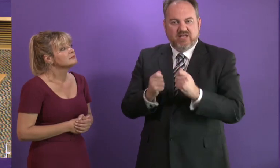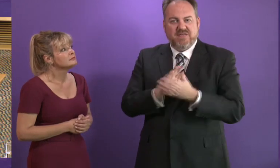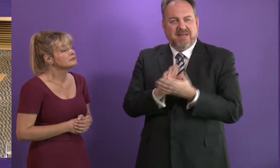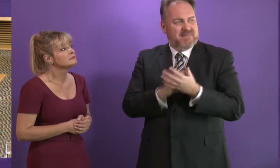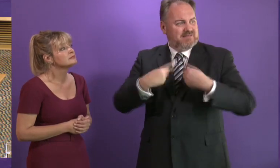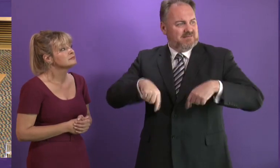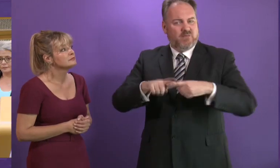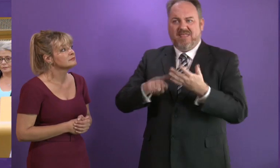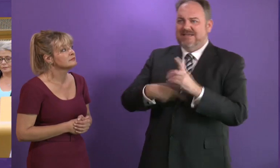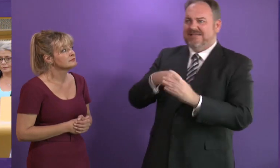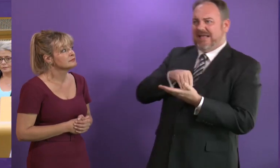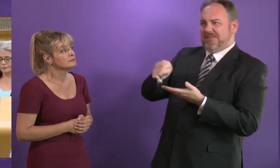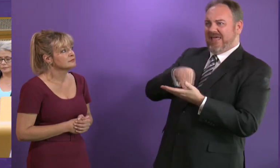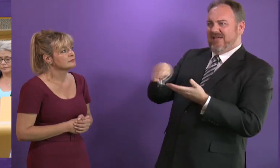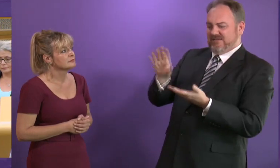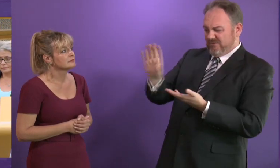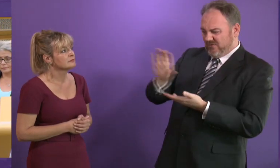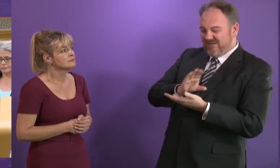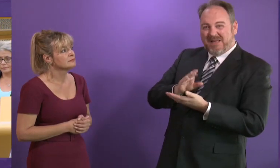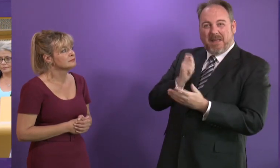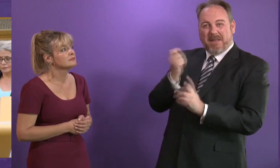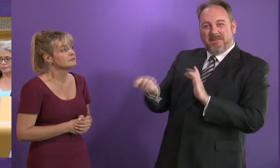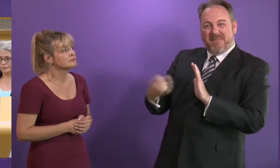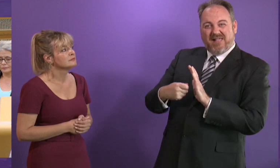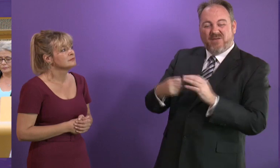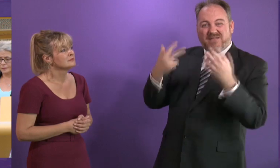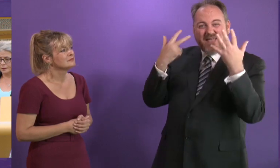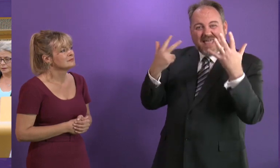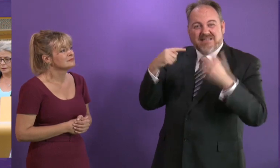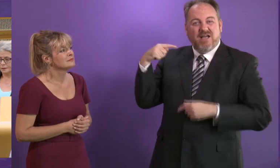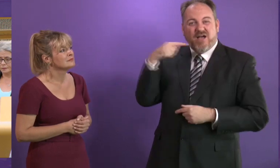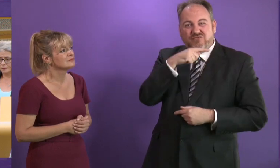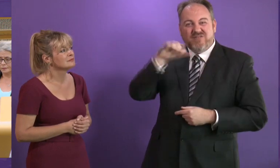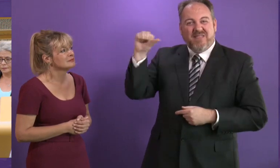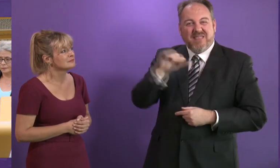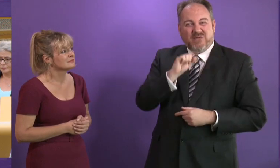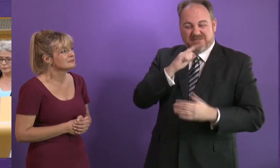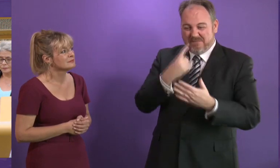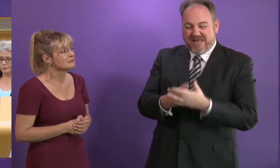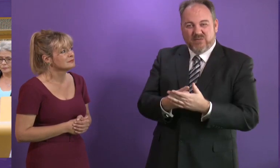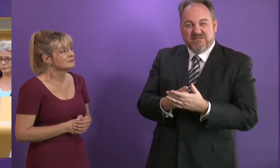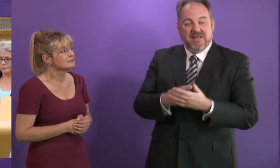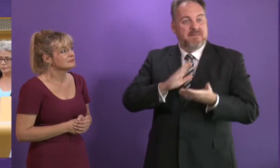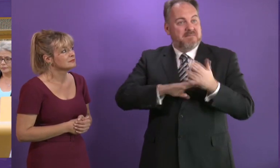bill of £800,000 and teachers and parents have been left, as usual, in the dark.